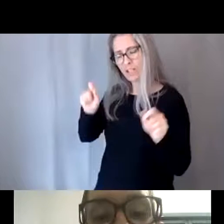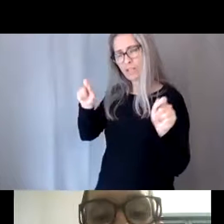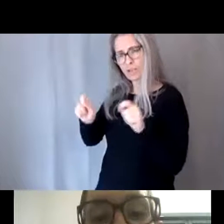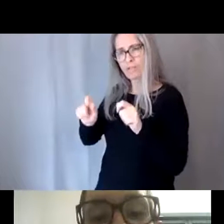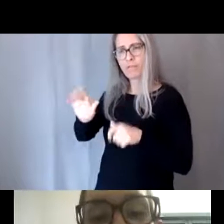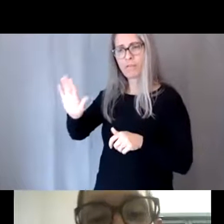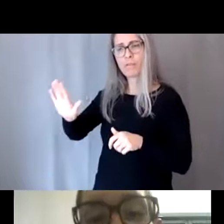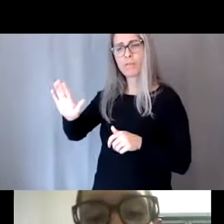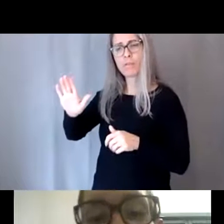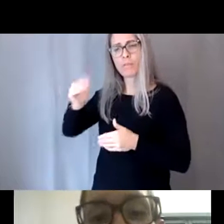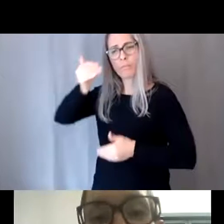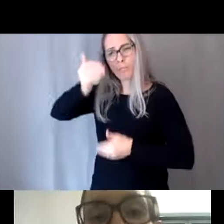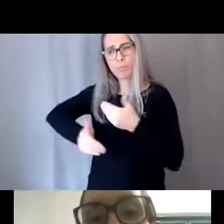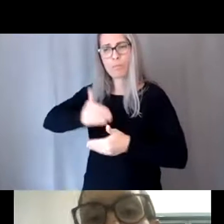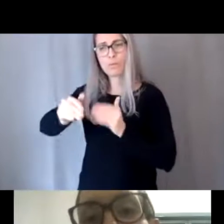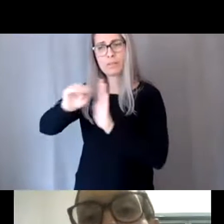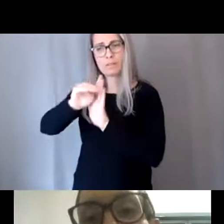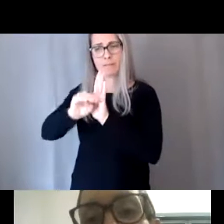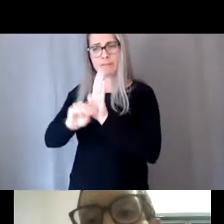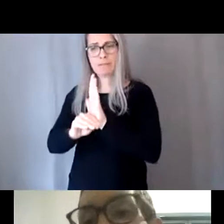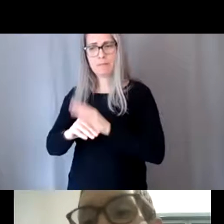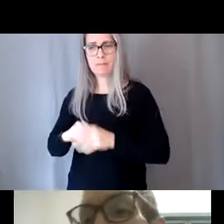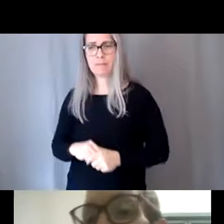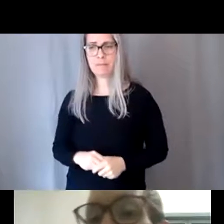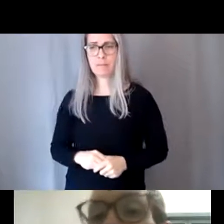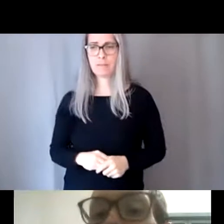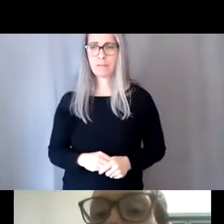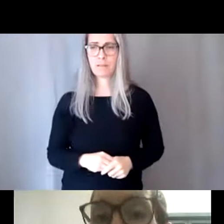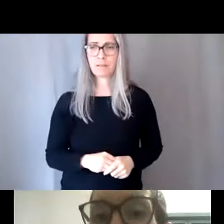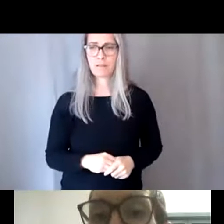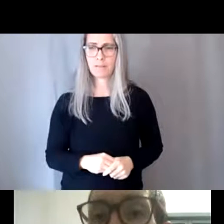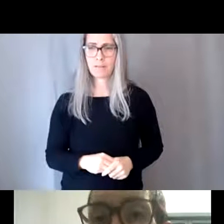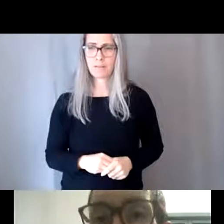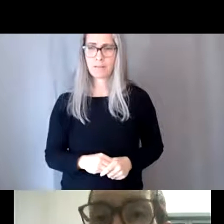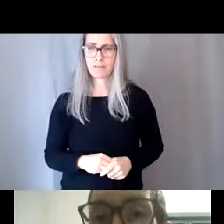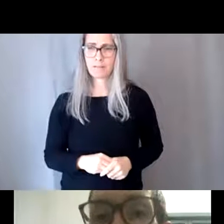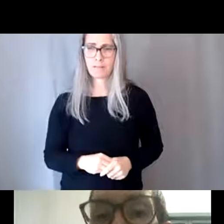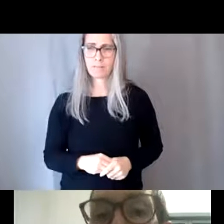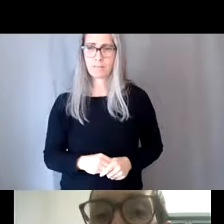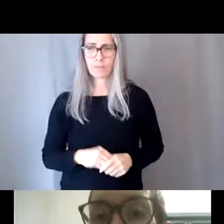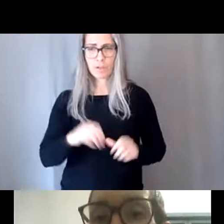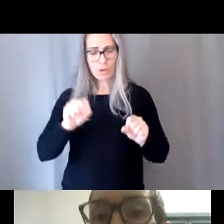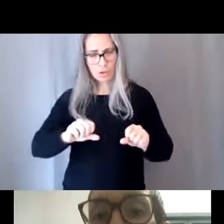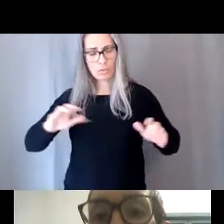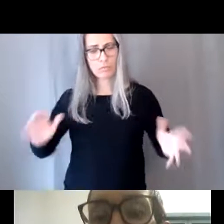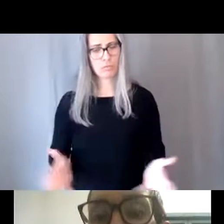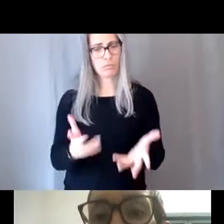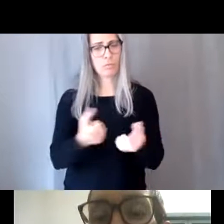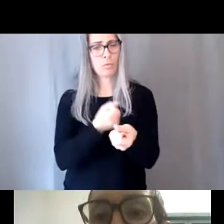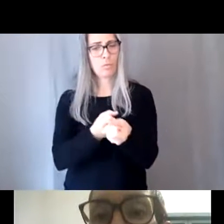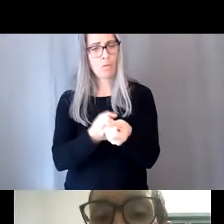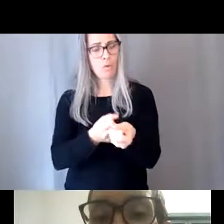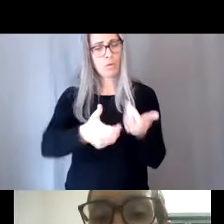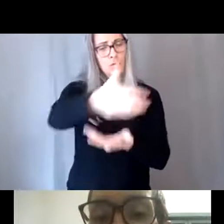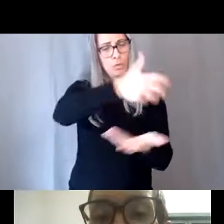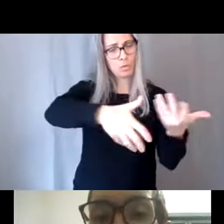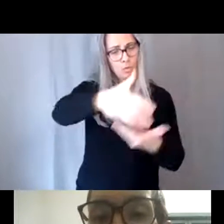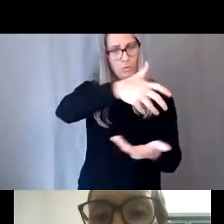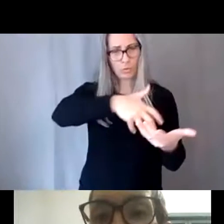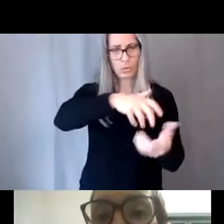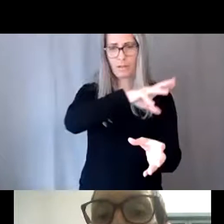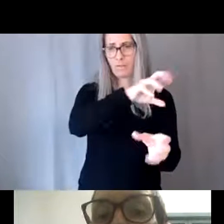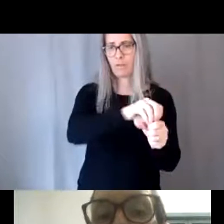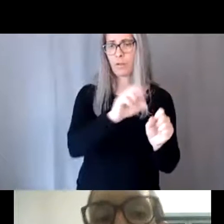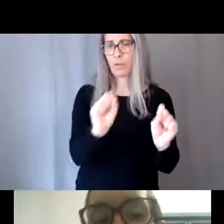of certain individuals so what I’m trying to